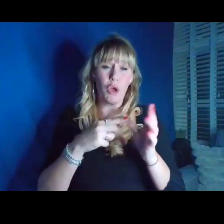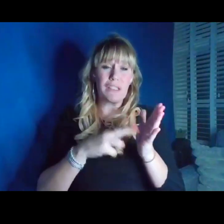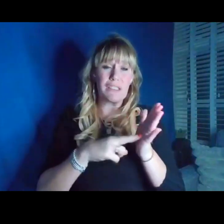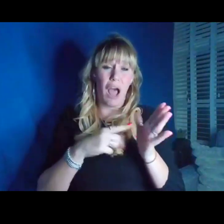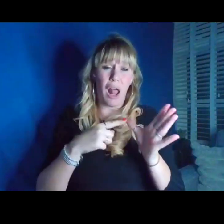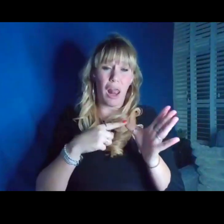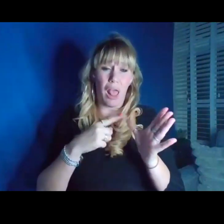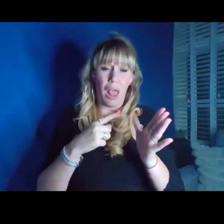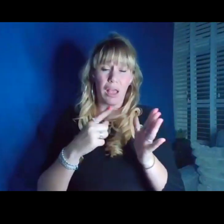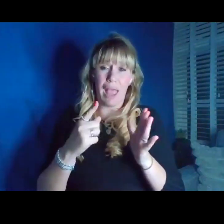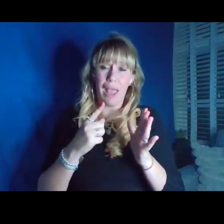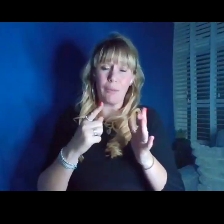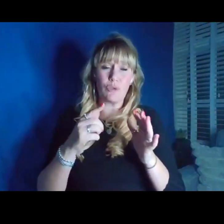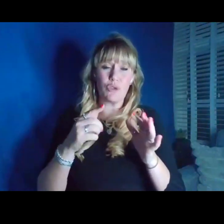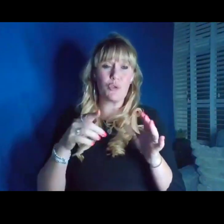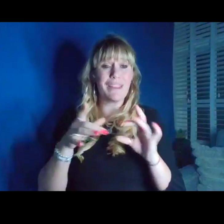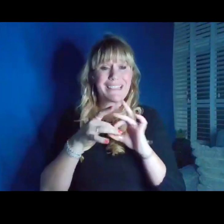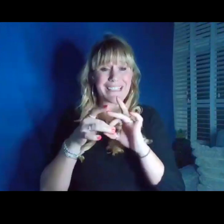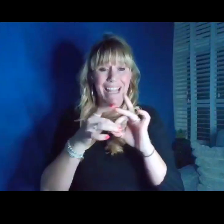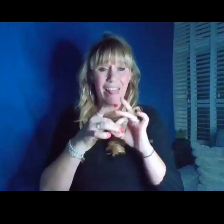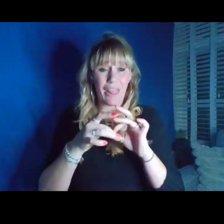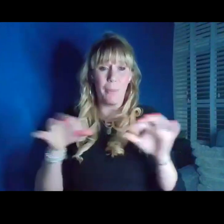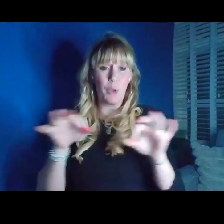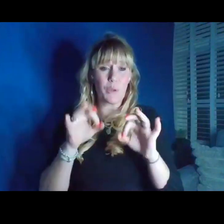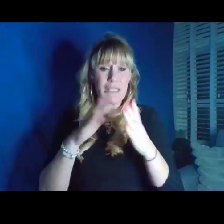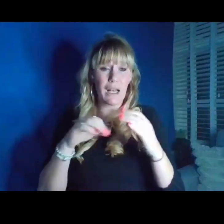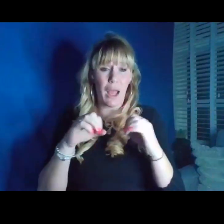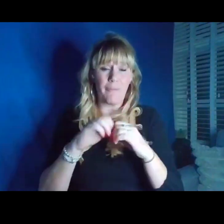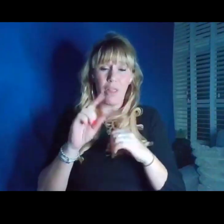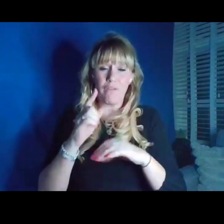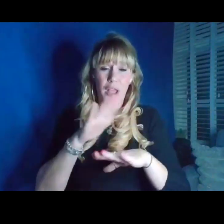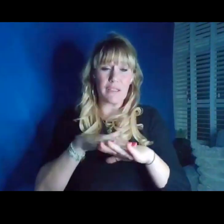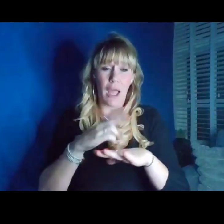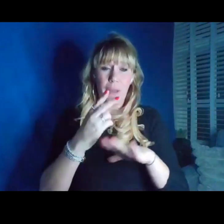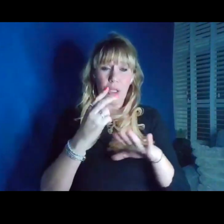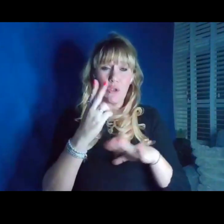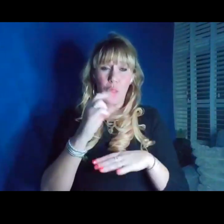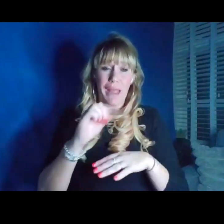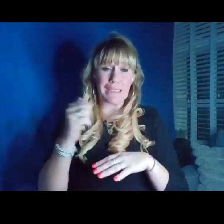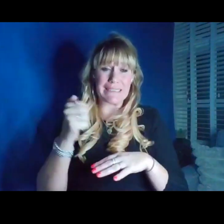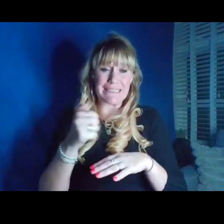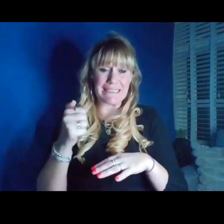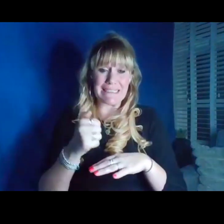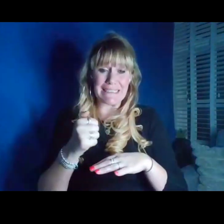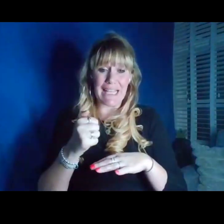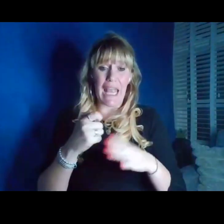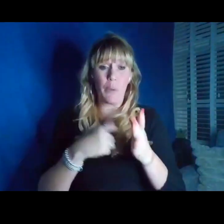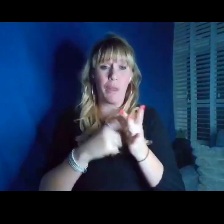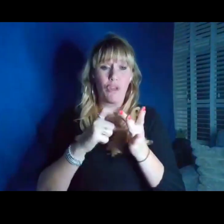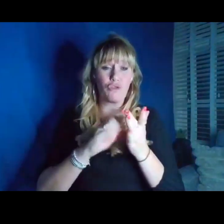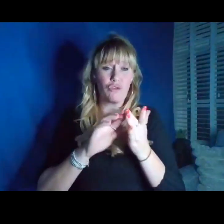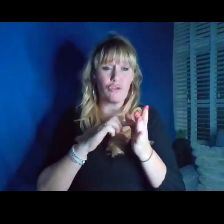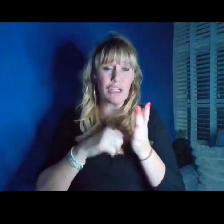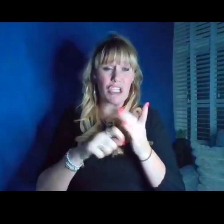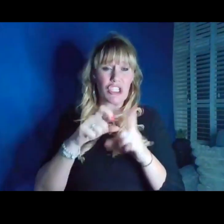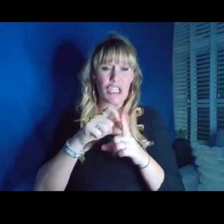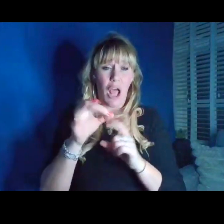for the first time in 2016, along with her friend Richard Ireland who is now one of our Non Executive Directors.